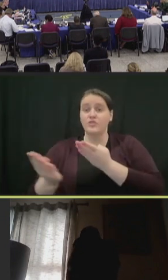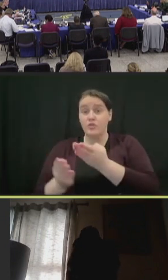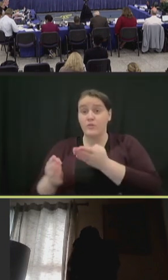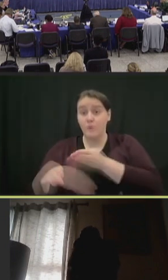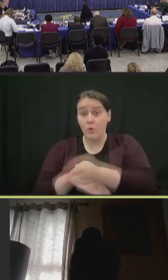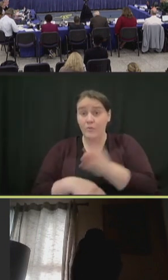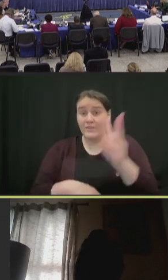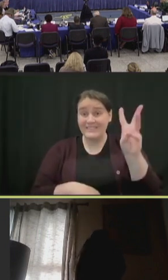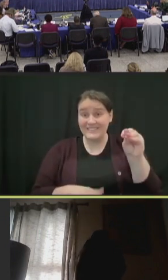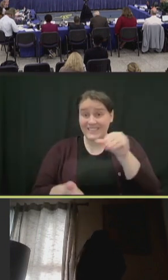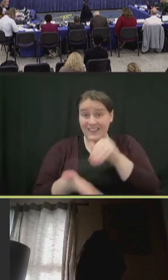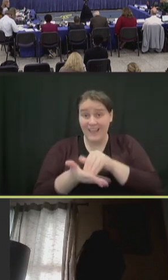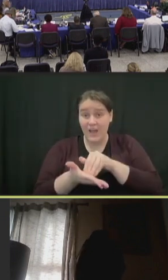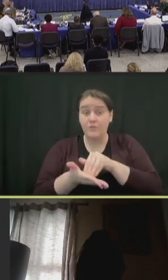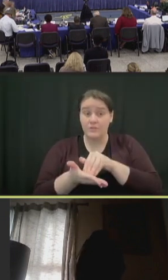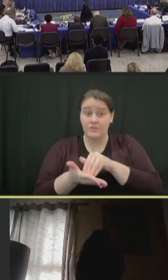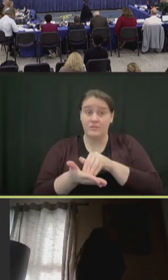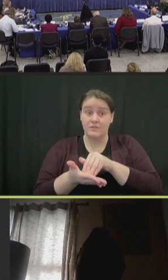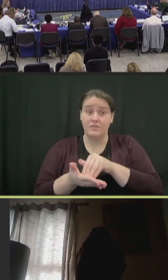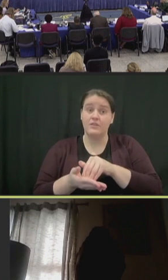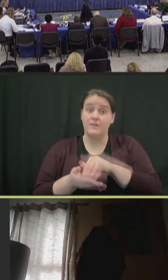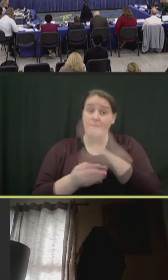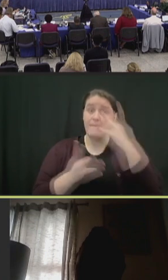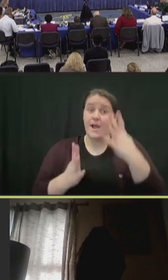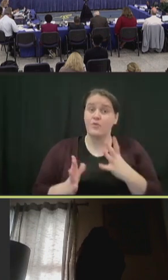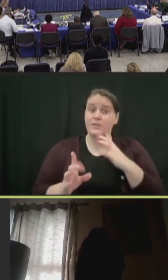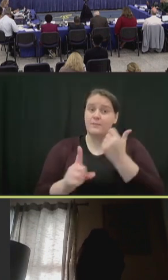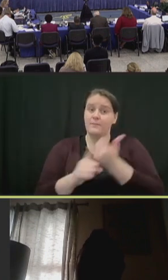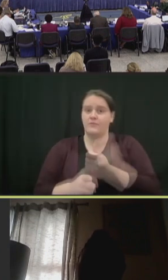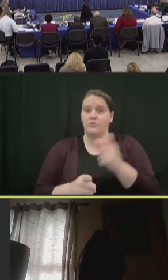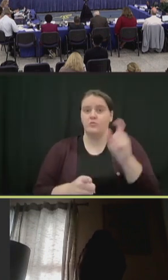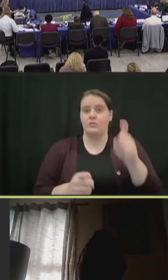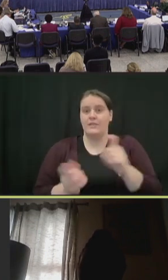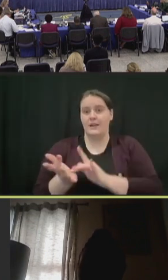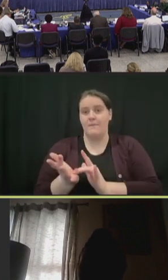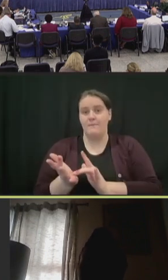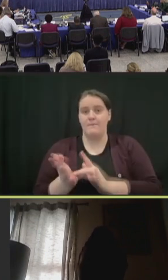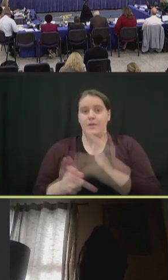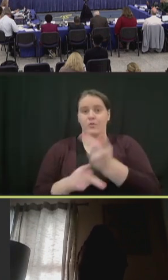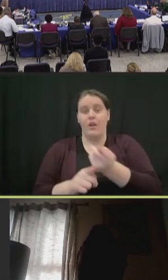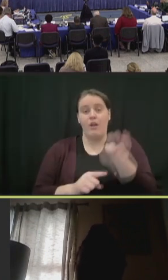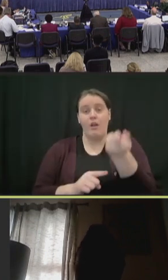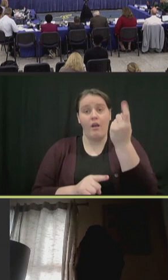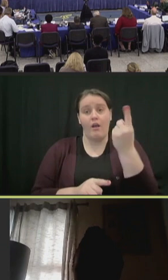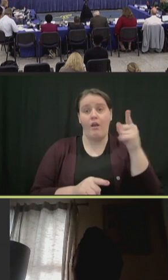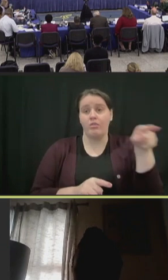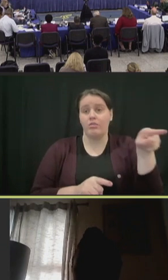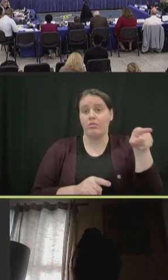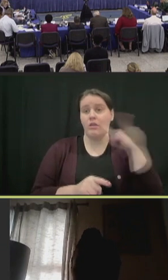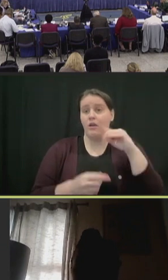include the July -- the August numbers, sorry, because we were still finalizing those numbers.